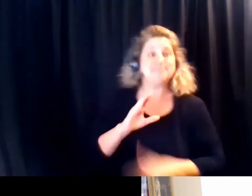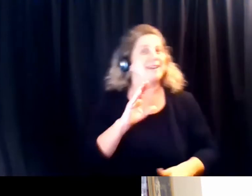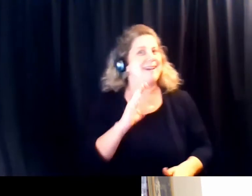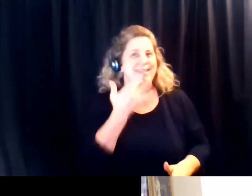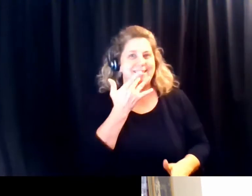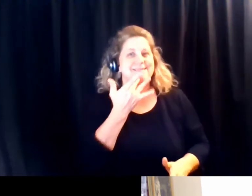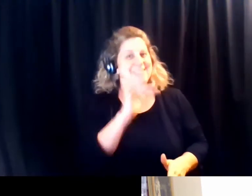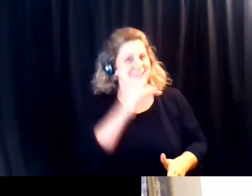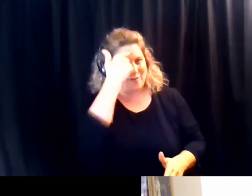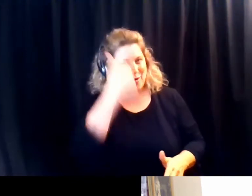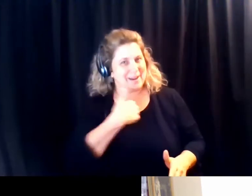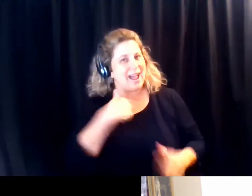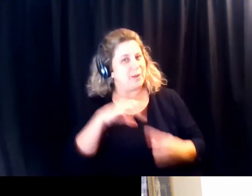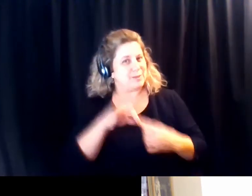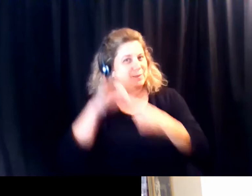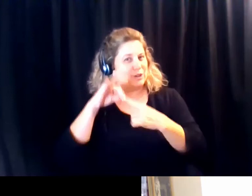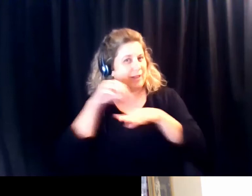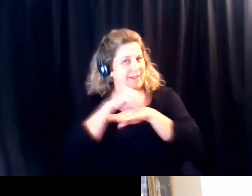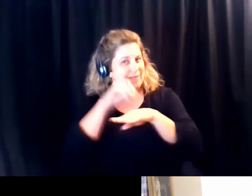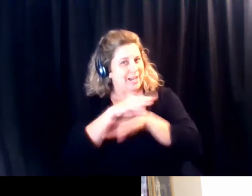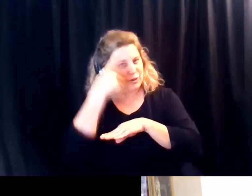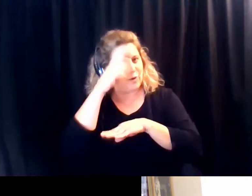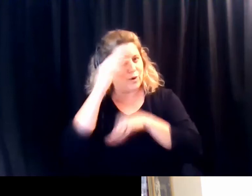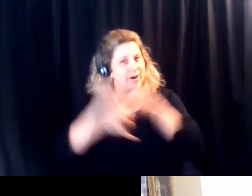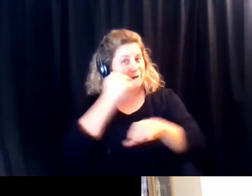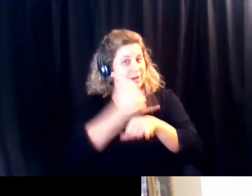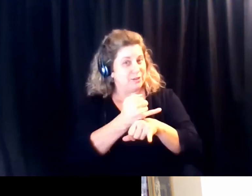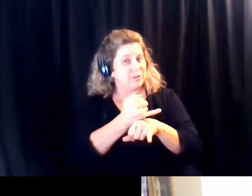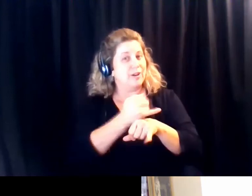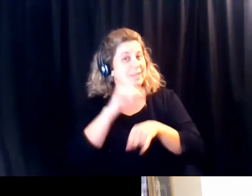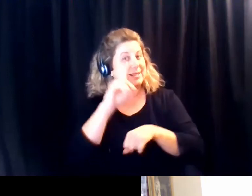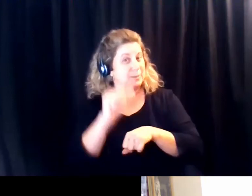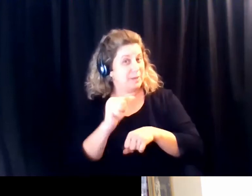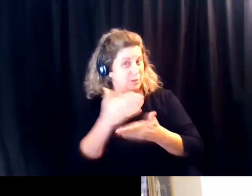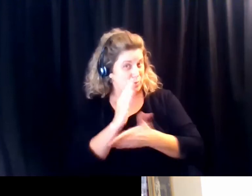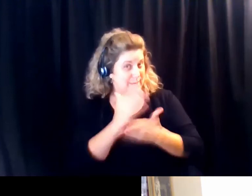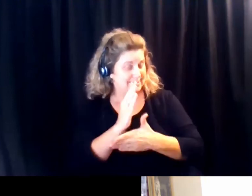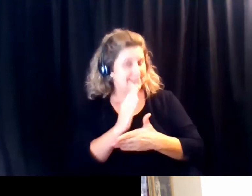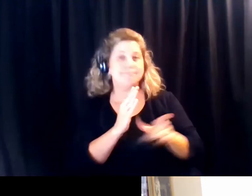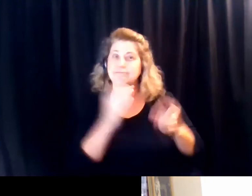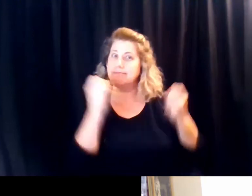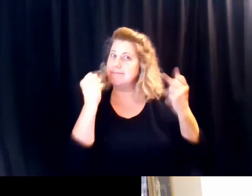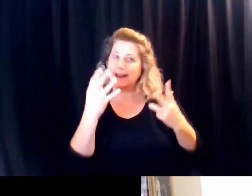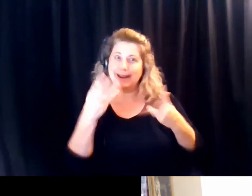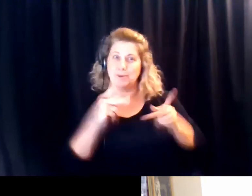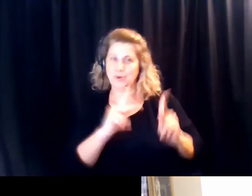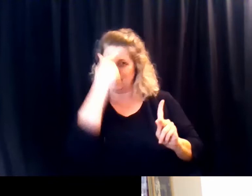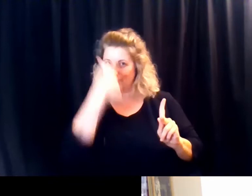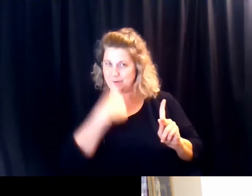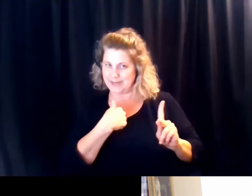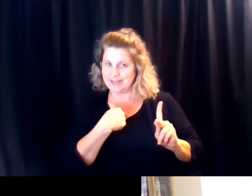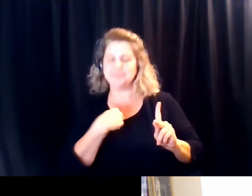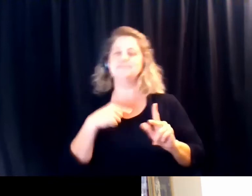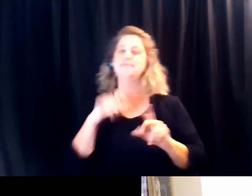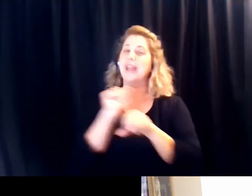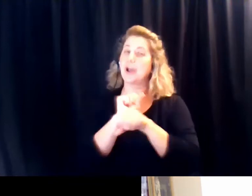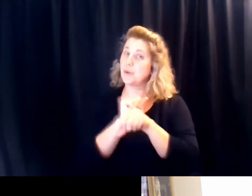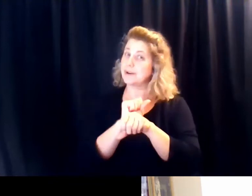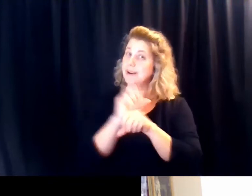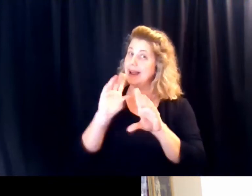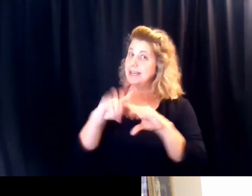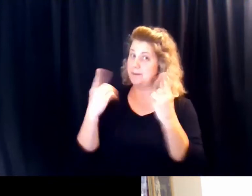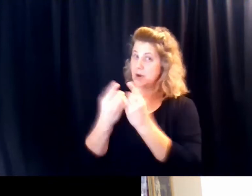Judith Heumann: Or not definitely Tripoli adversely affected because they have a disability. I want us to really look at how our system is appropriately educating